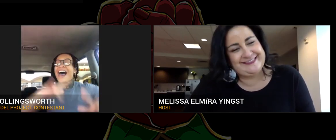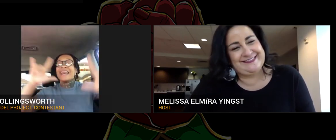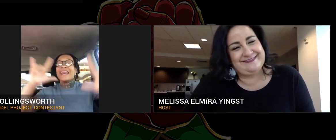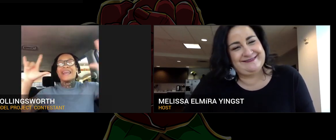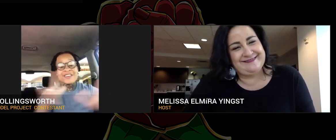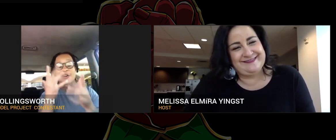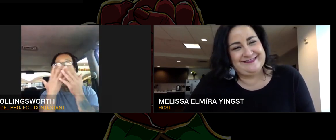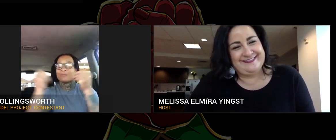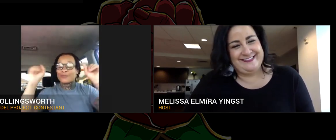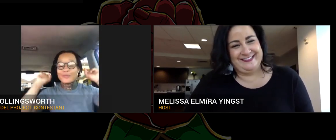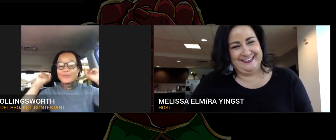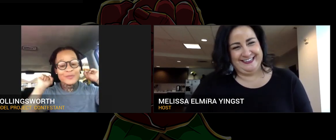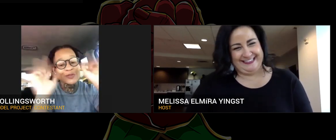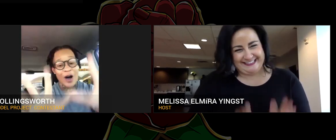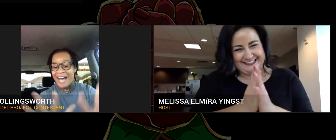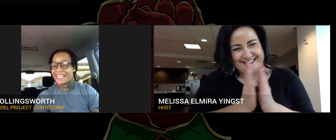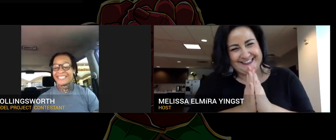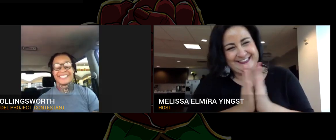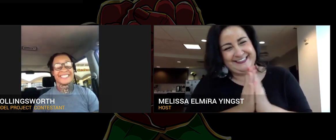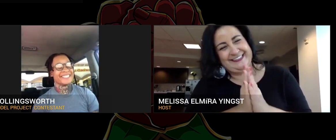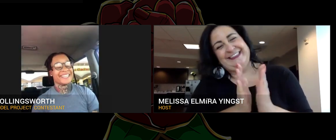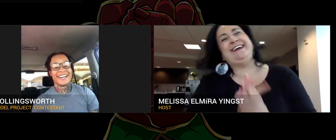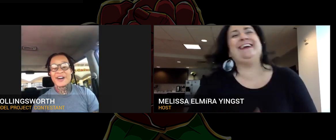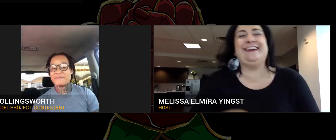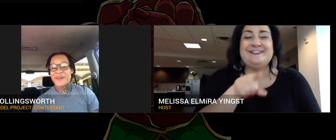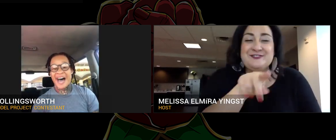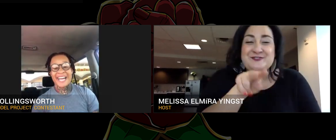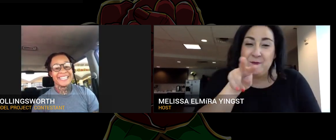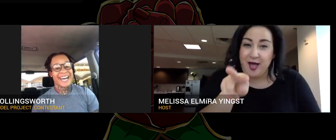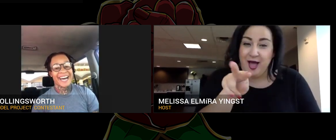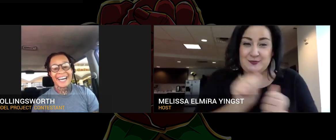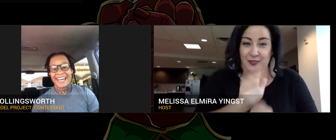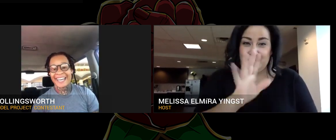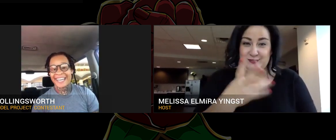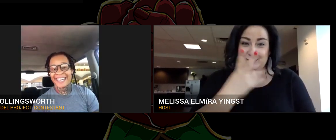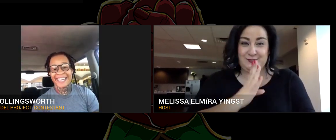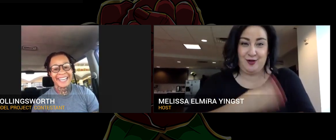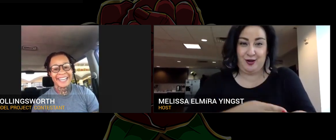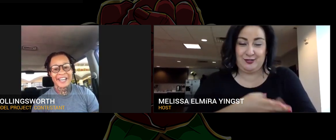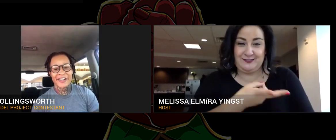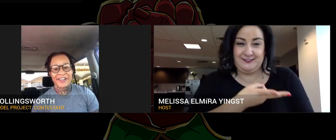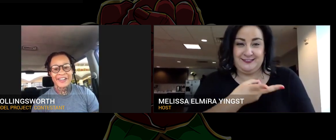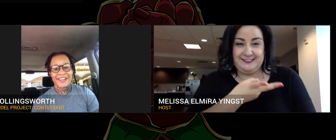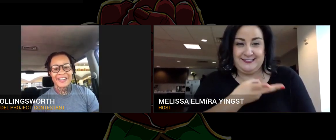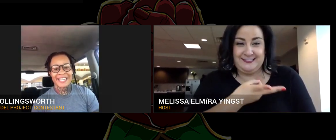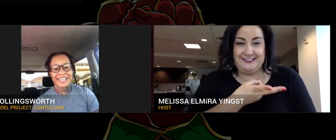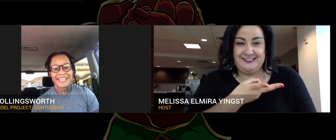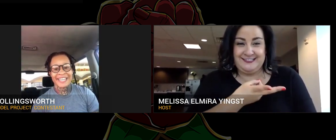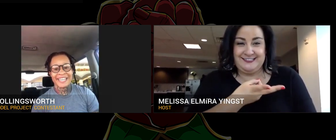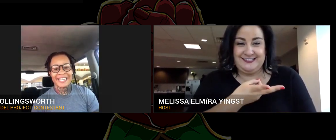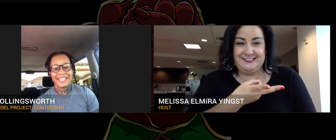I love you all! Mwah to you all. Yes!!! Did you watch it with your two daughters?